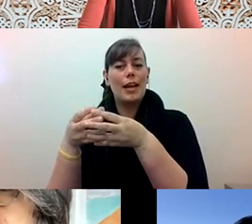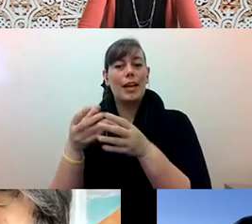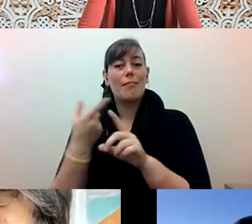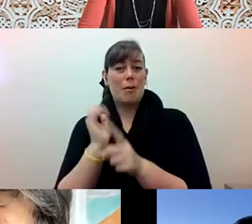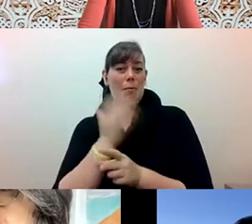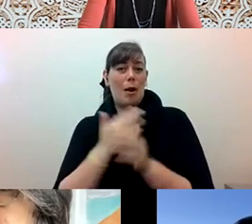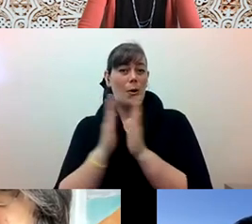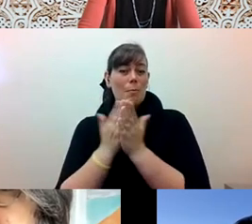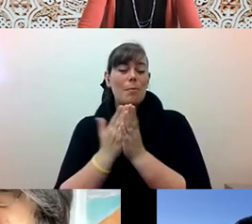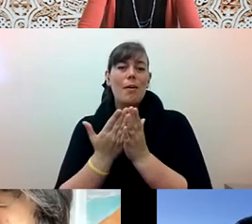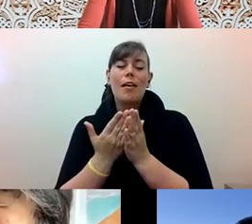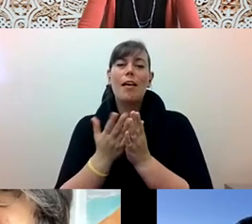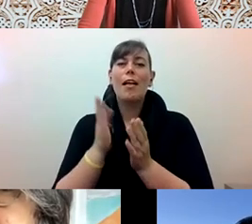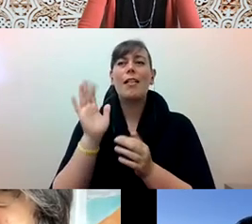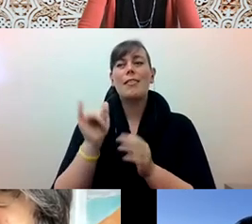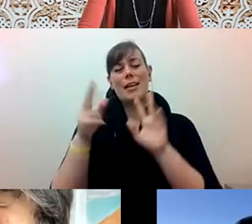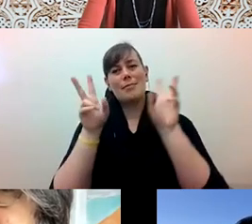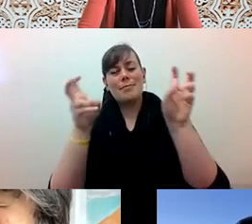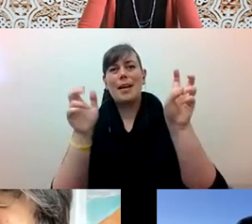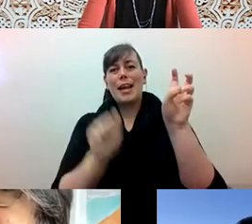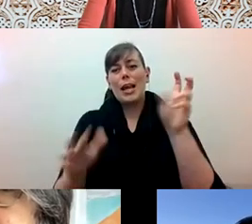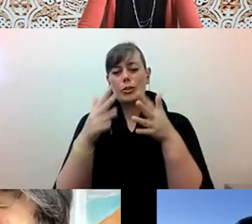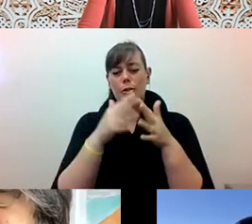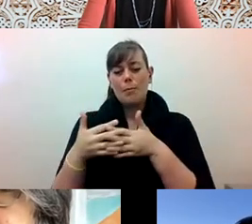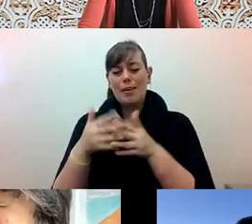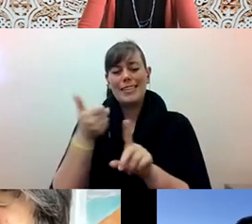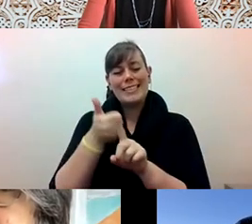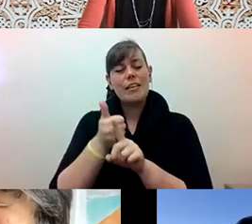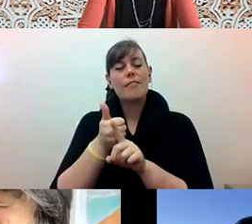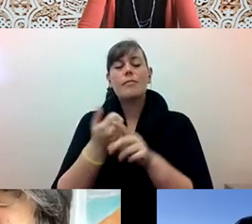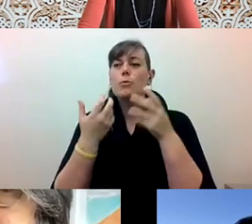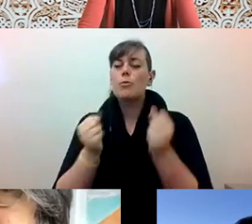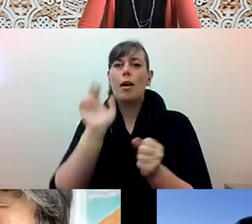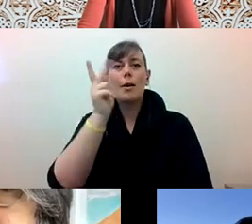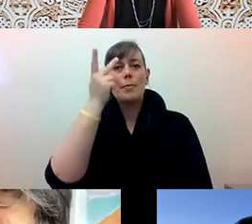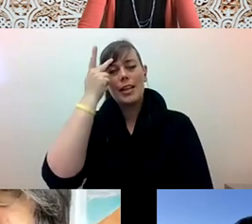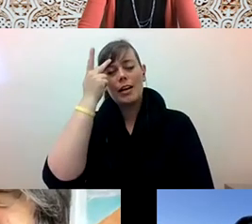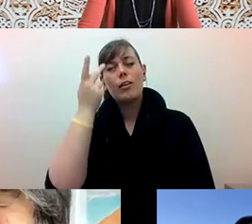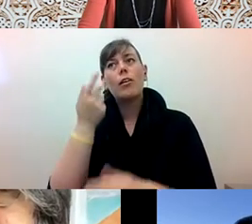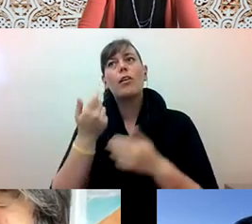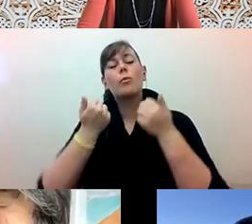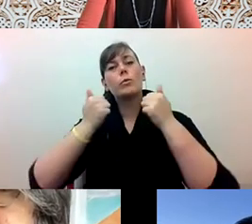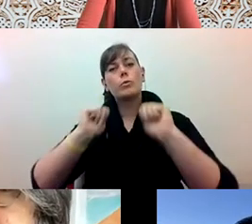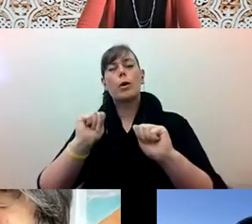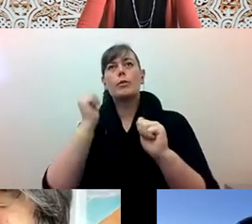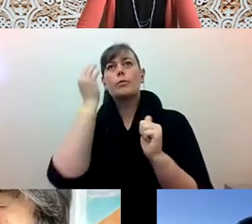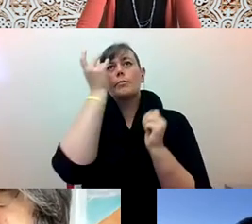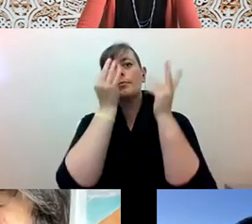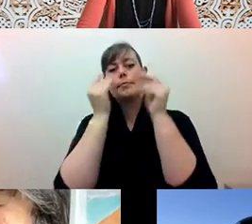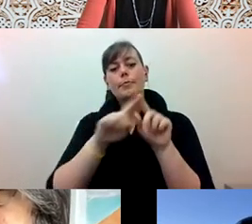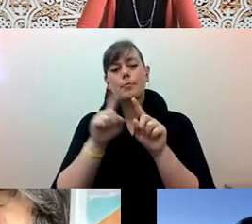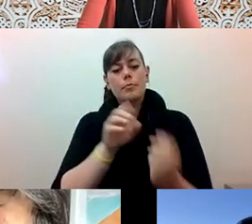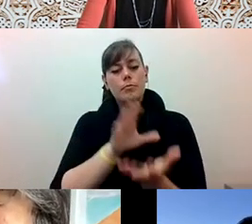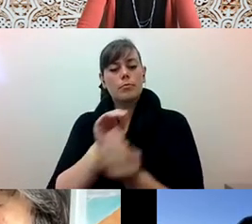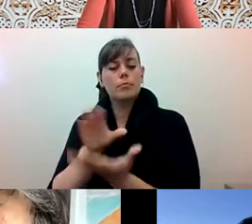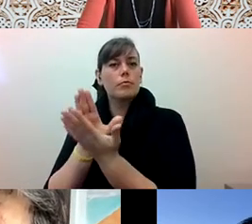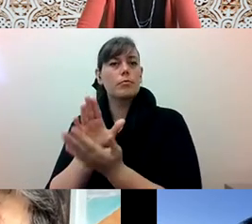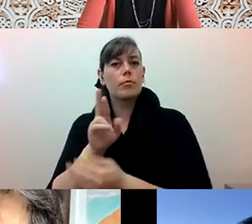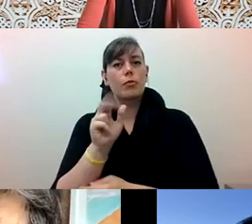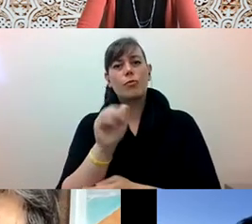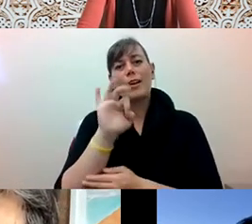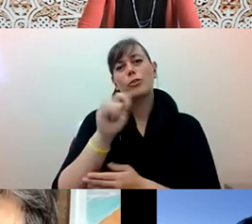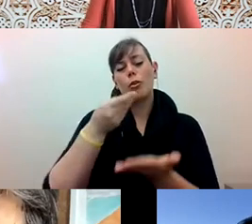Diane Fujino: Asian American is deeply political and it is striving in various ways to think about the ways that ratial capitalism, hetero patriarchy,